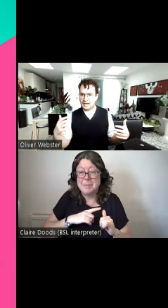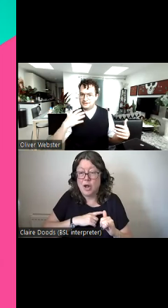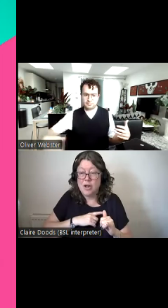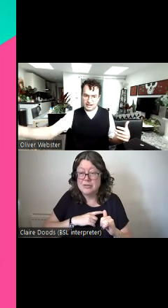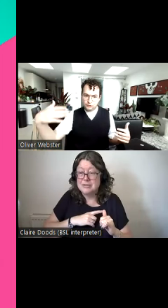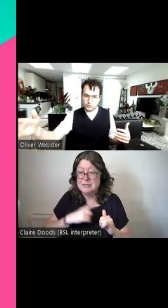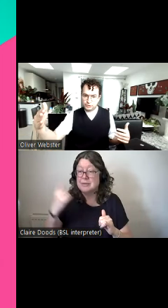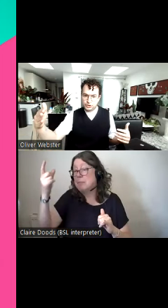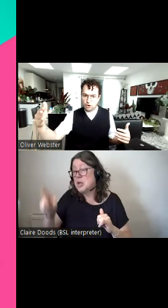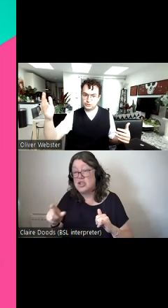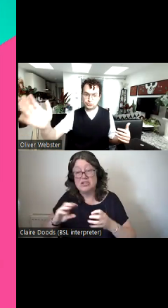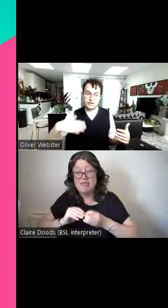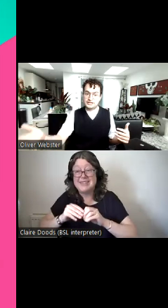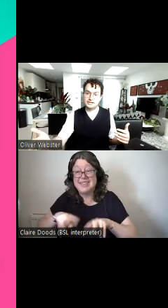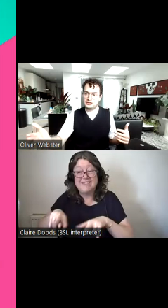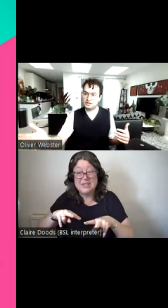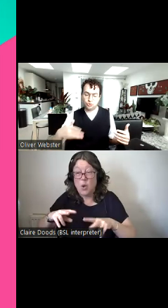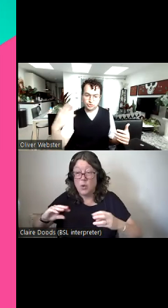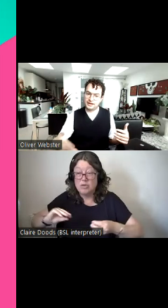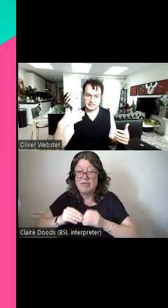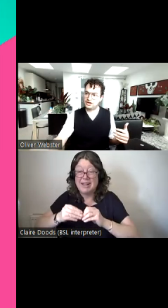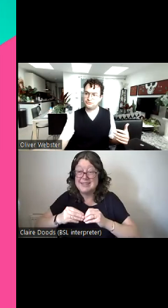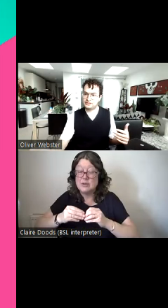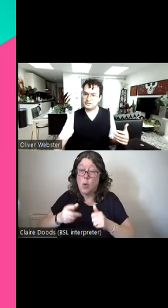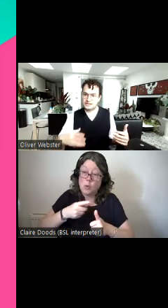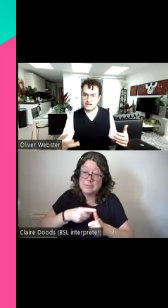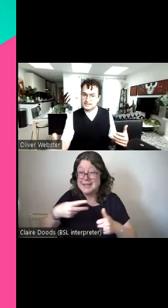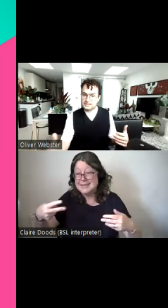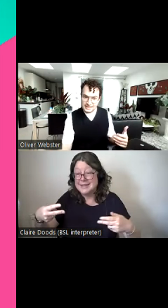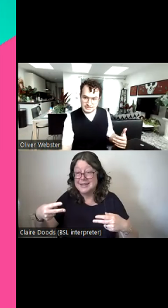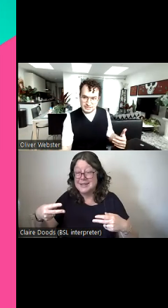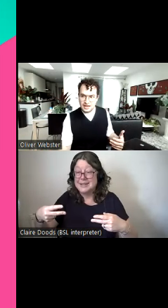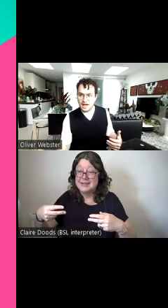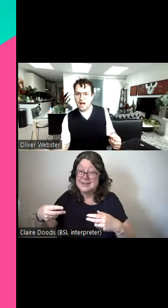and the platform you put it on has created an automatically generated AI set,